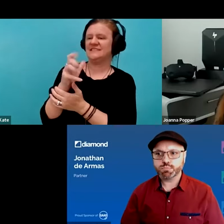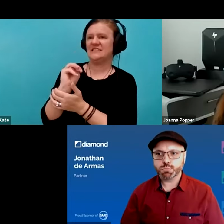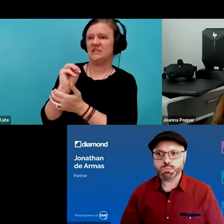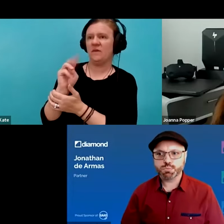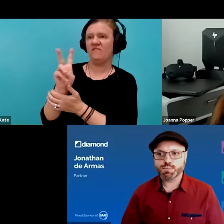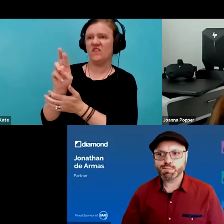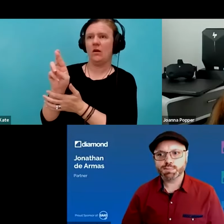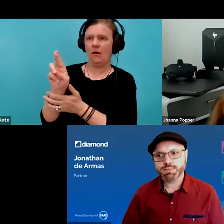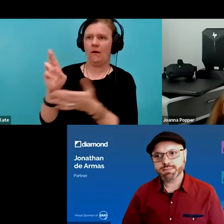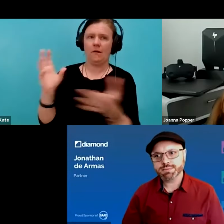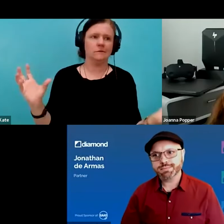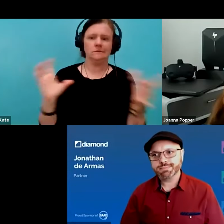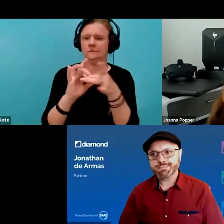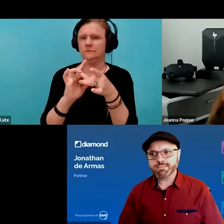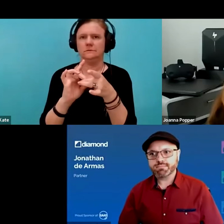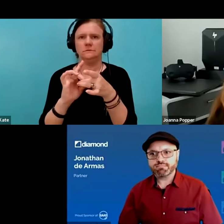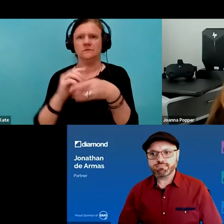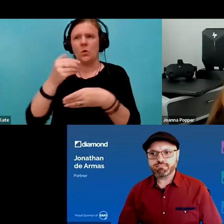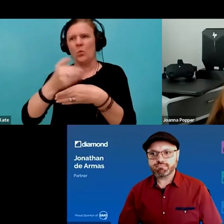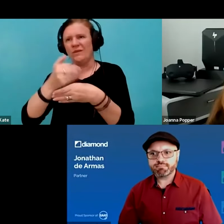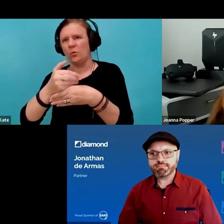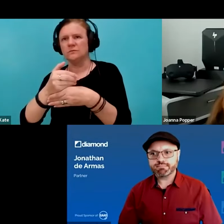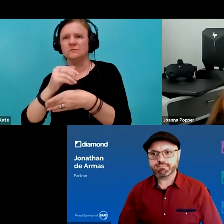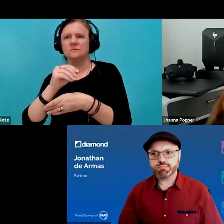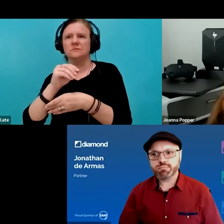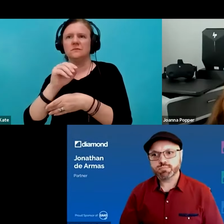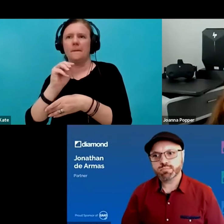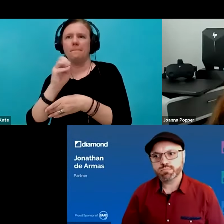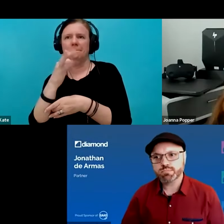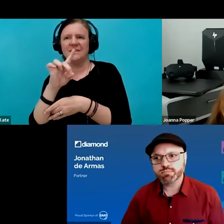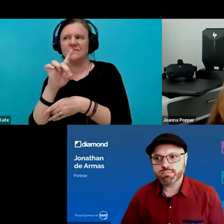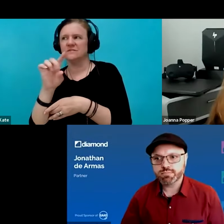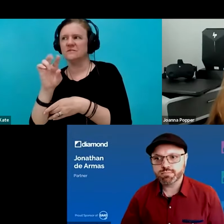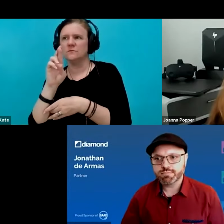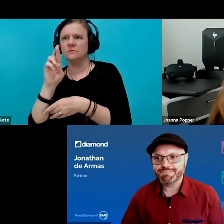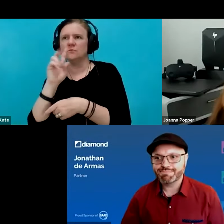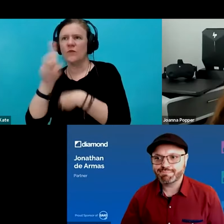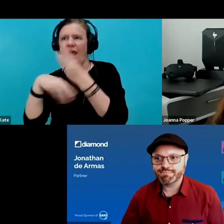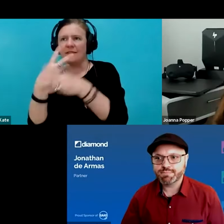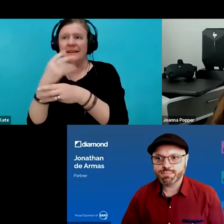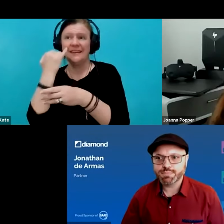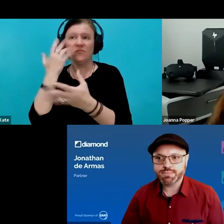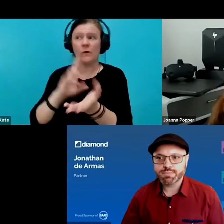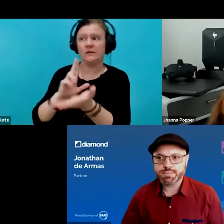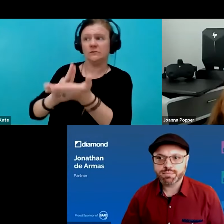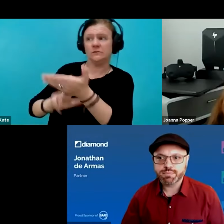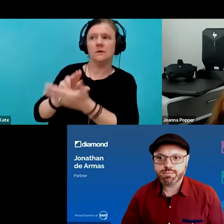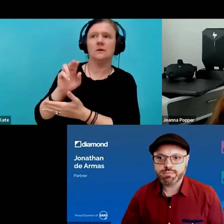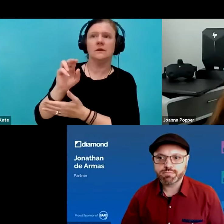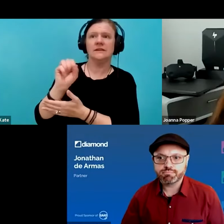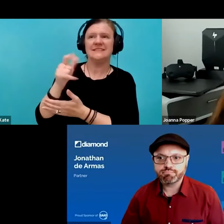Joanna Popper: Windows mixed reality. So it's you know it's you know anyone who has content already on Steam. Whether it's enterprise content or gaming content